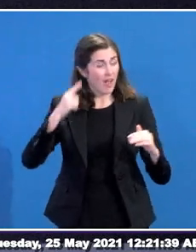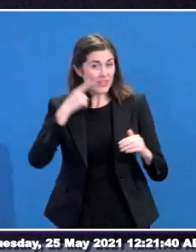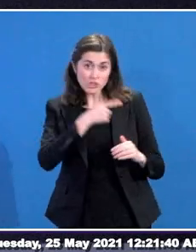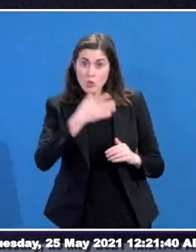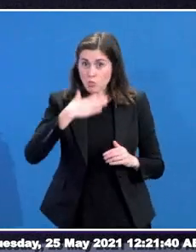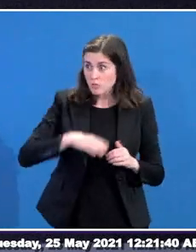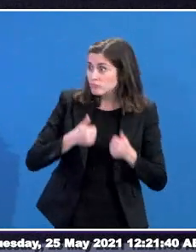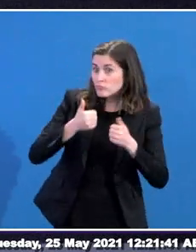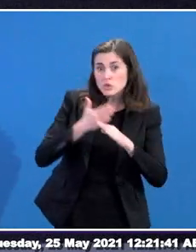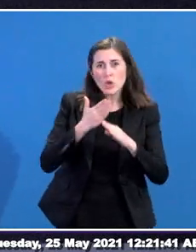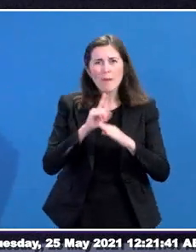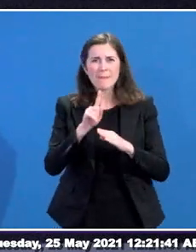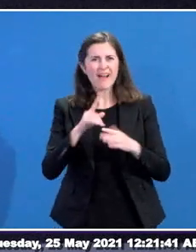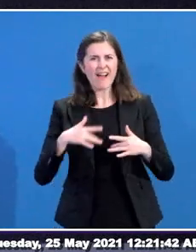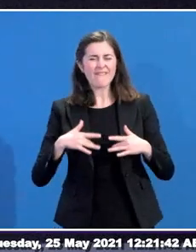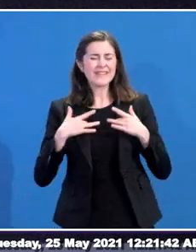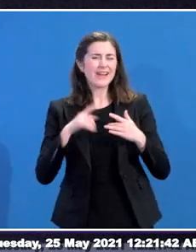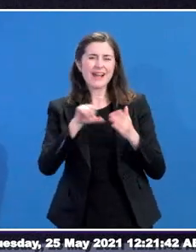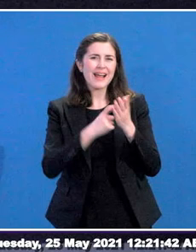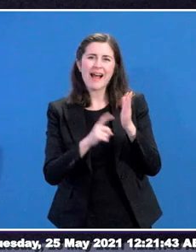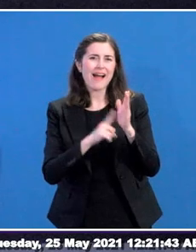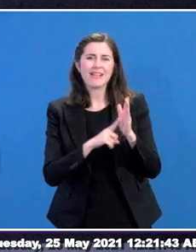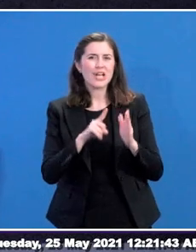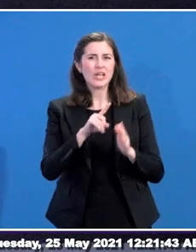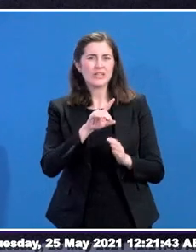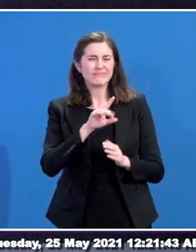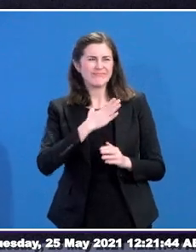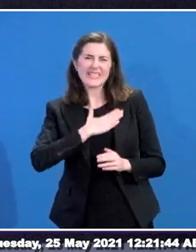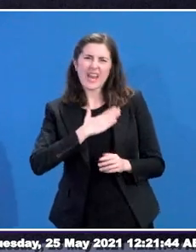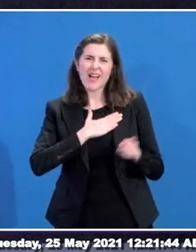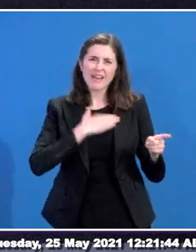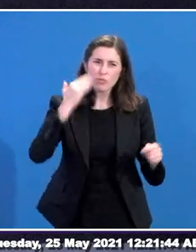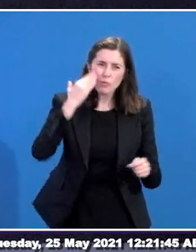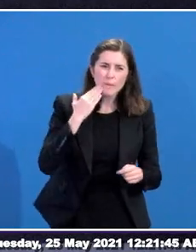But really take to her and behaviours still kept erupting.